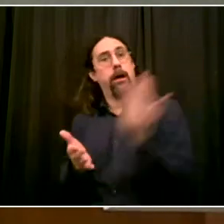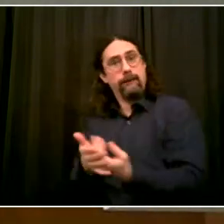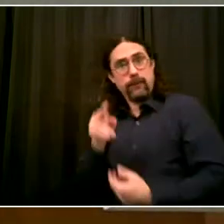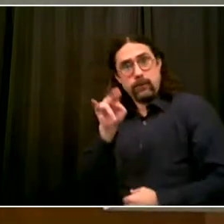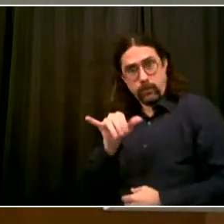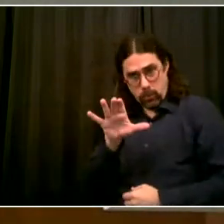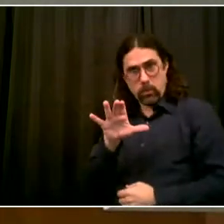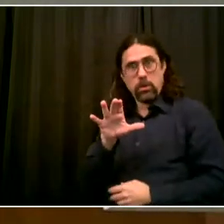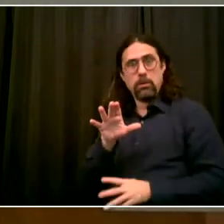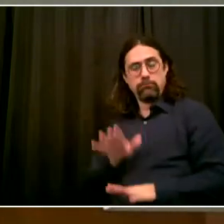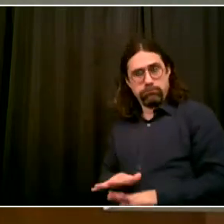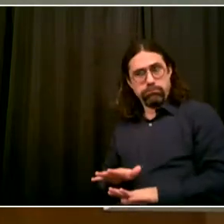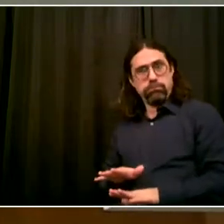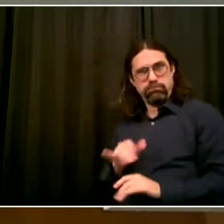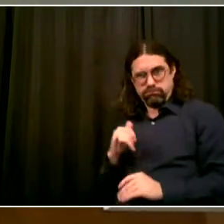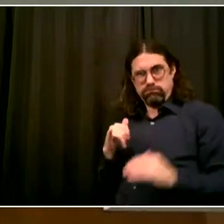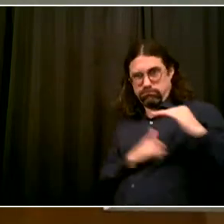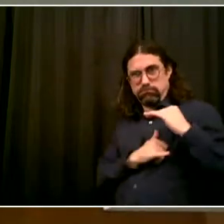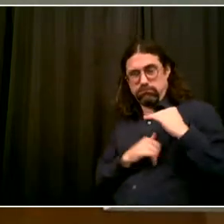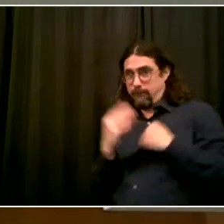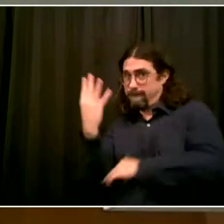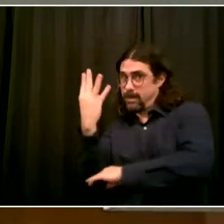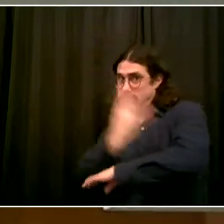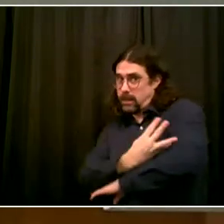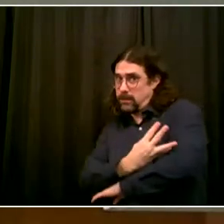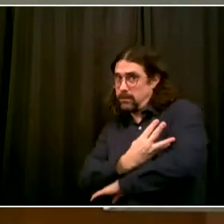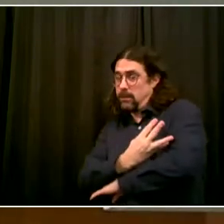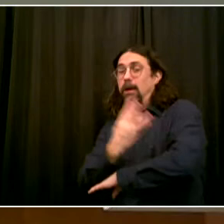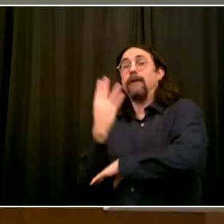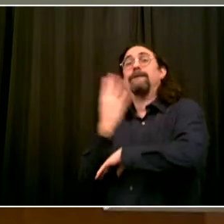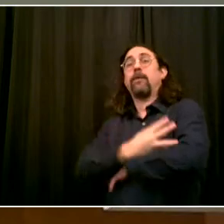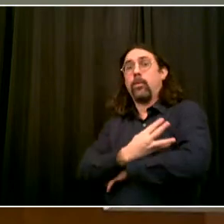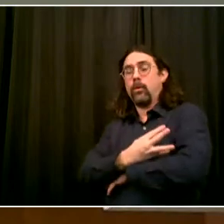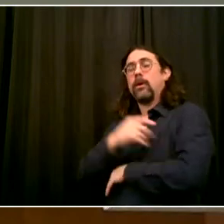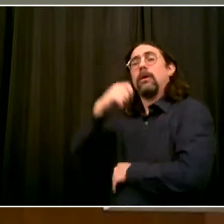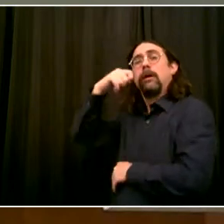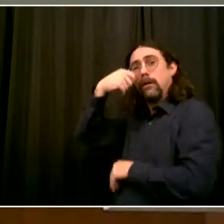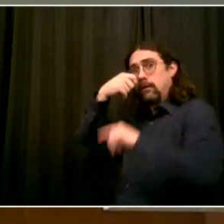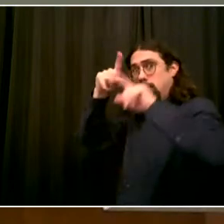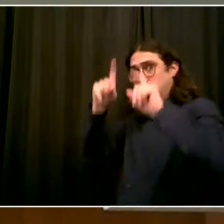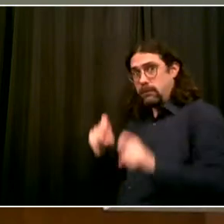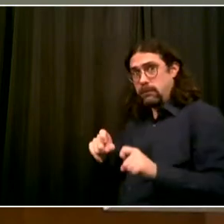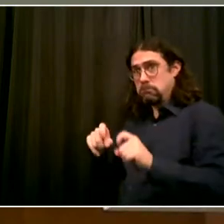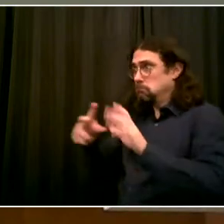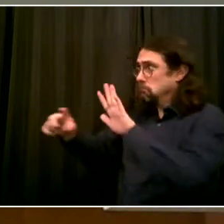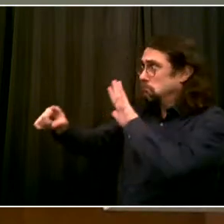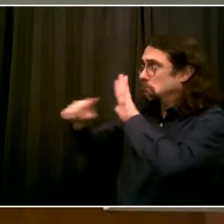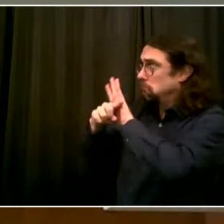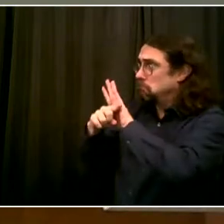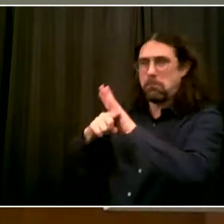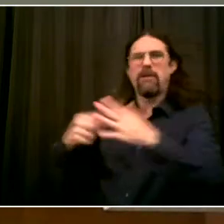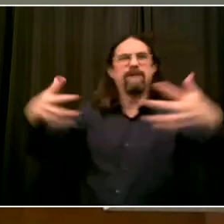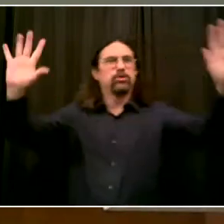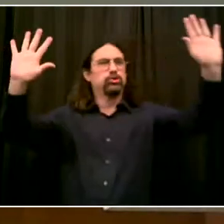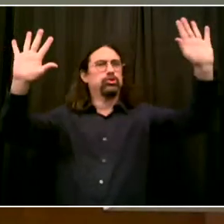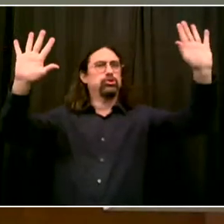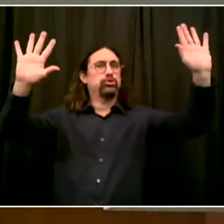YOU CAN USE BEFORE YOU COME BACK TO MAKE IT EAEA FSYOROR YOU TO TEST OUT OF THE QUARRANTINE REQUIREMENT TO PROVE